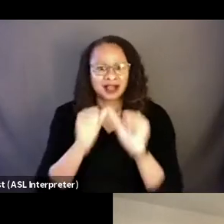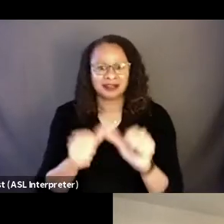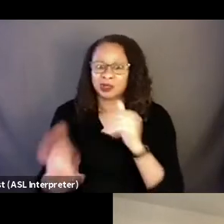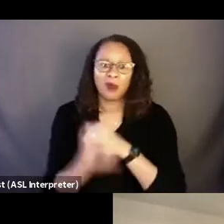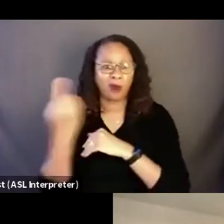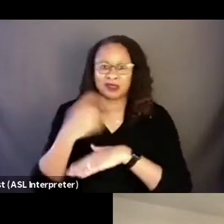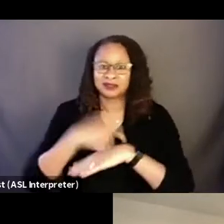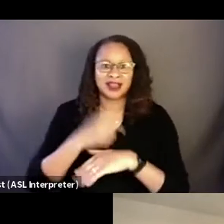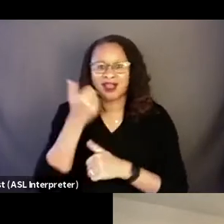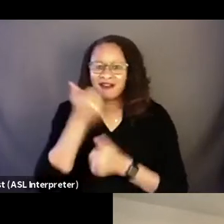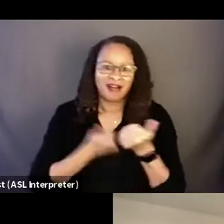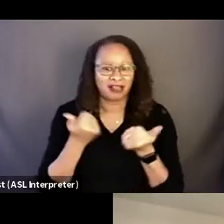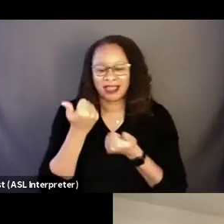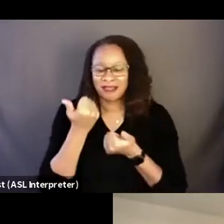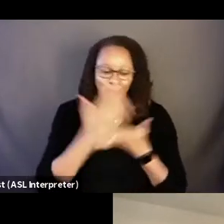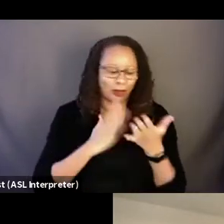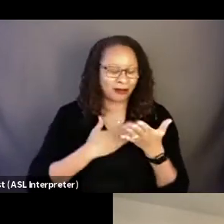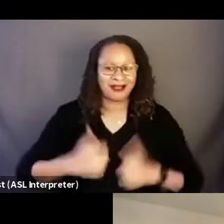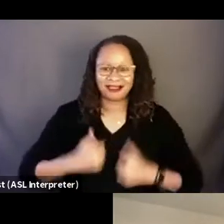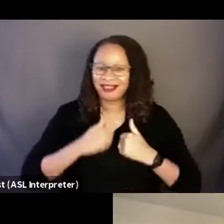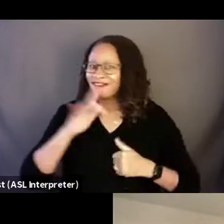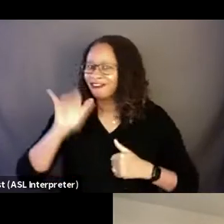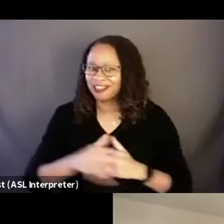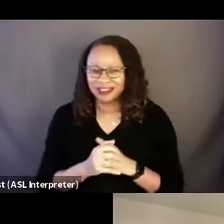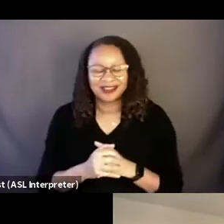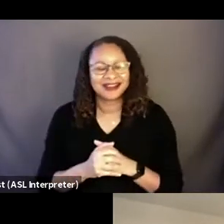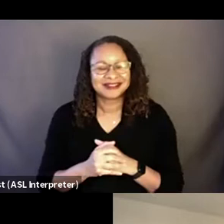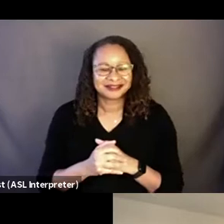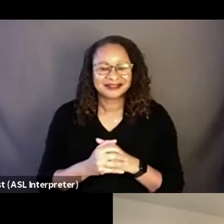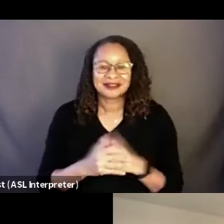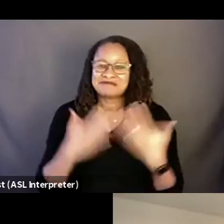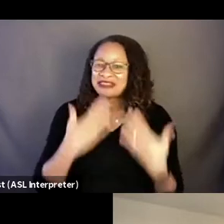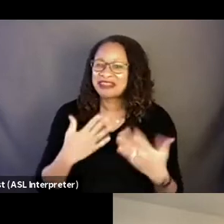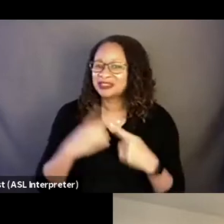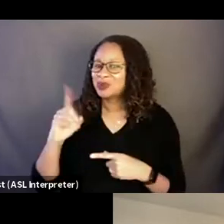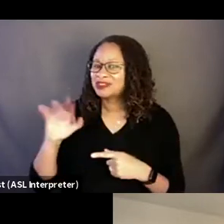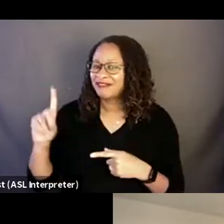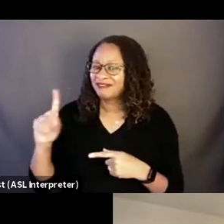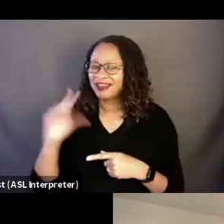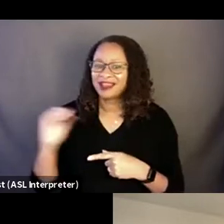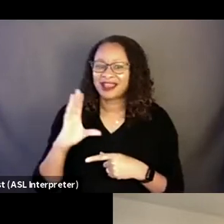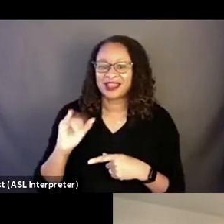following every step of my life, really. But thanks to David and Askold, it went smoothly